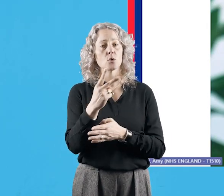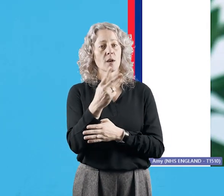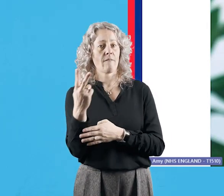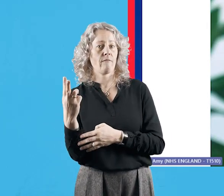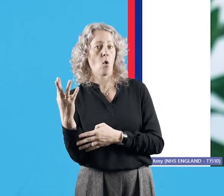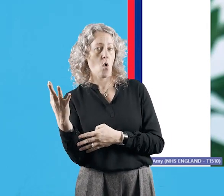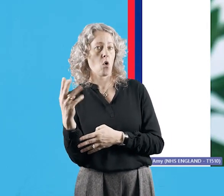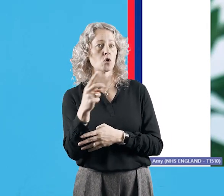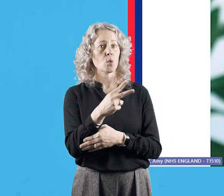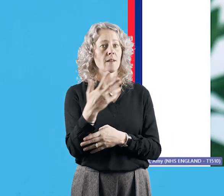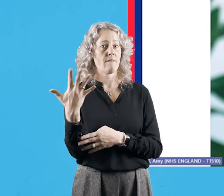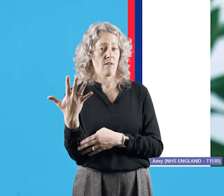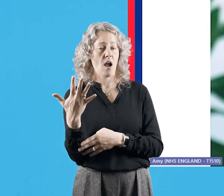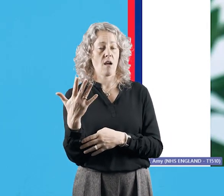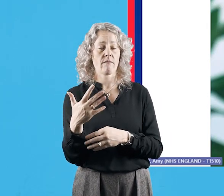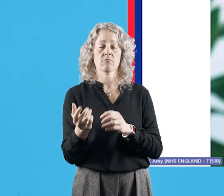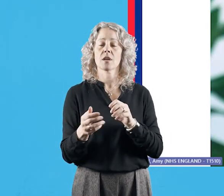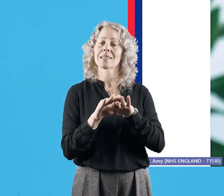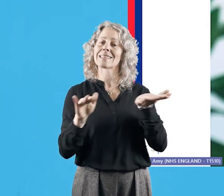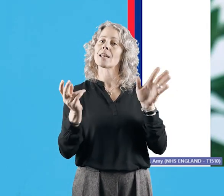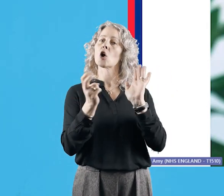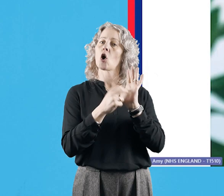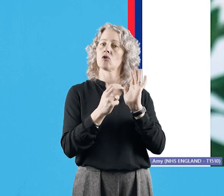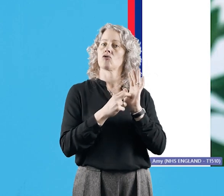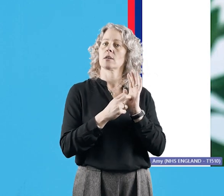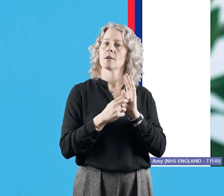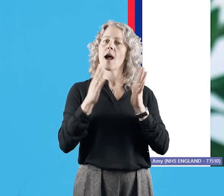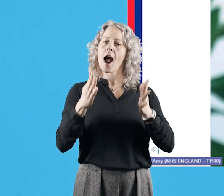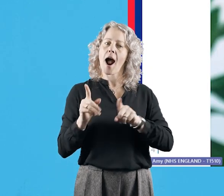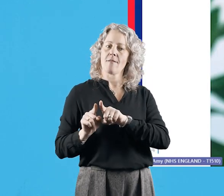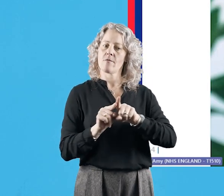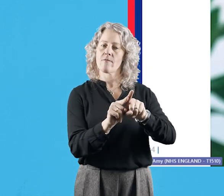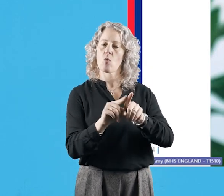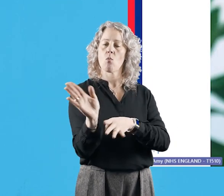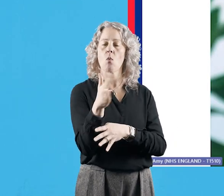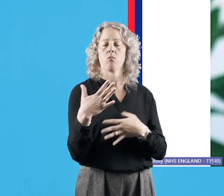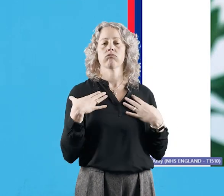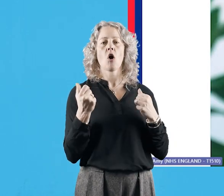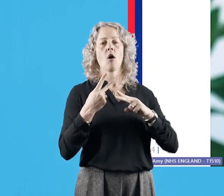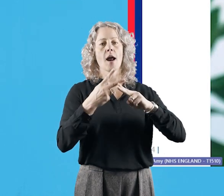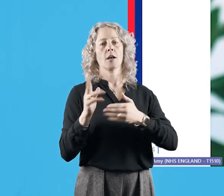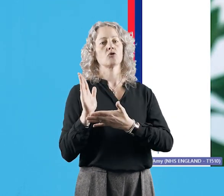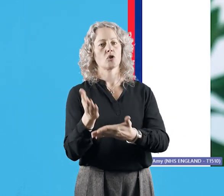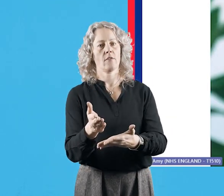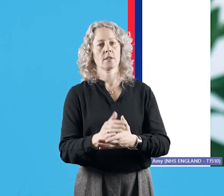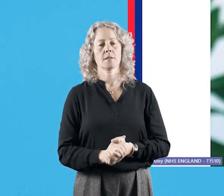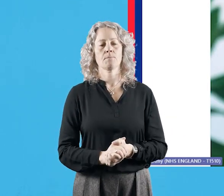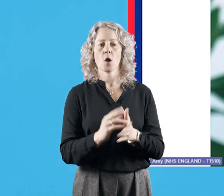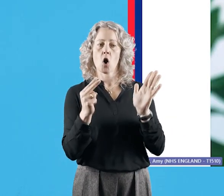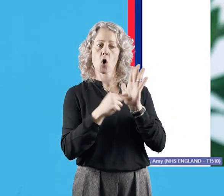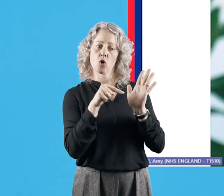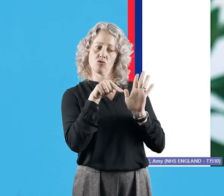contract in February, which commissioners must follow for all healthcare services. The contract clearly states that we